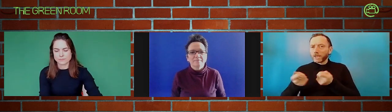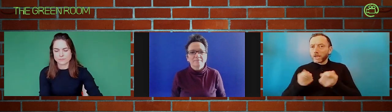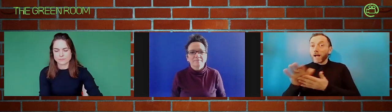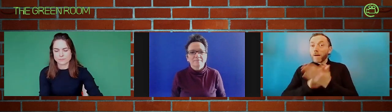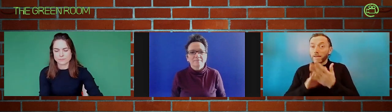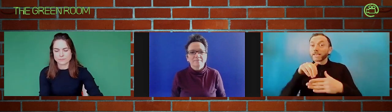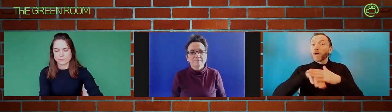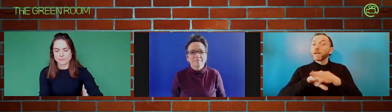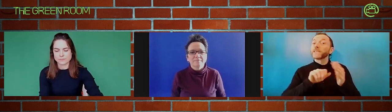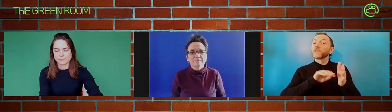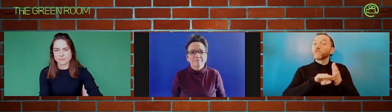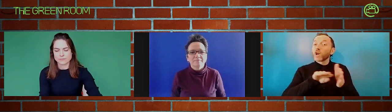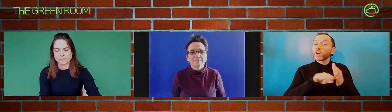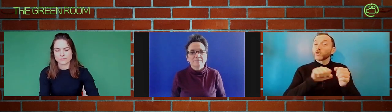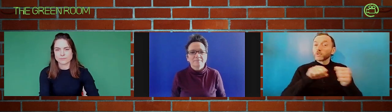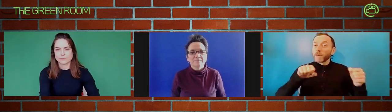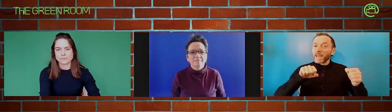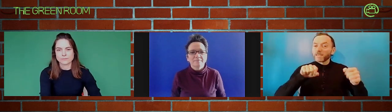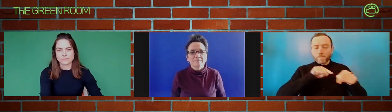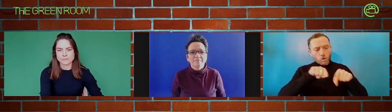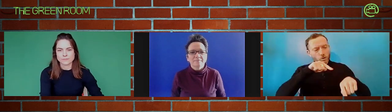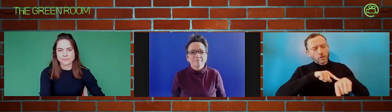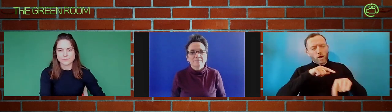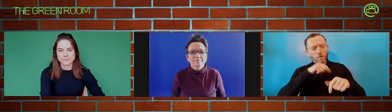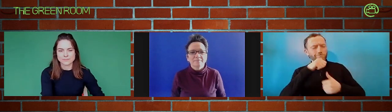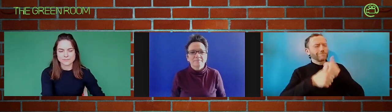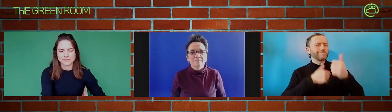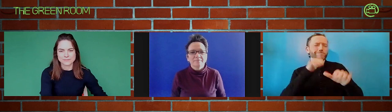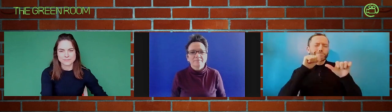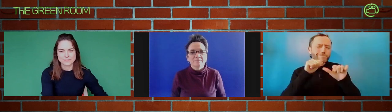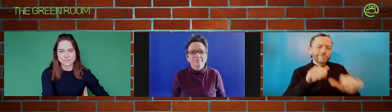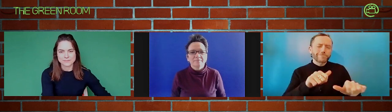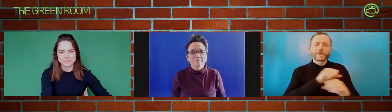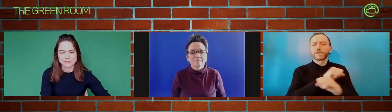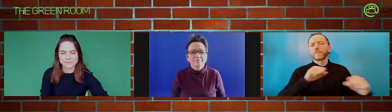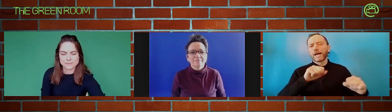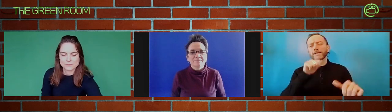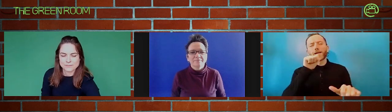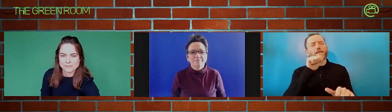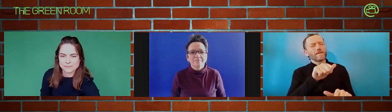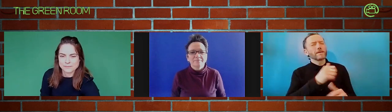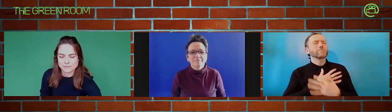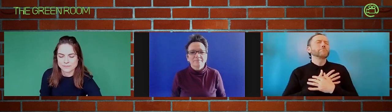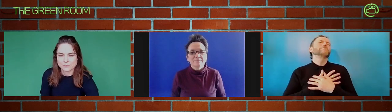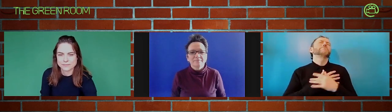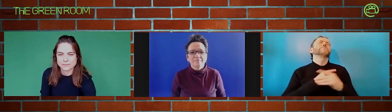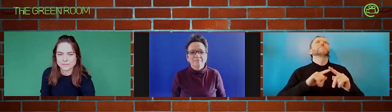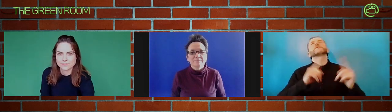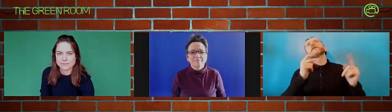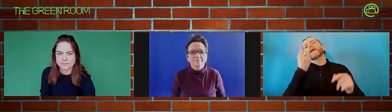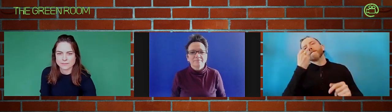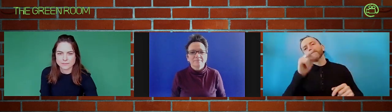most of the time and that's my favorite place to be is in the rehearsal room. I love it. I'm in another virtual rehearsal room at the moment